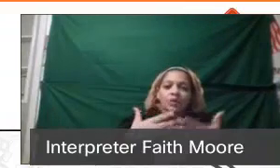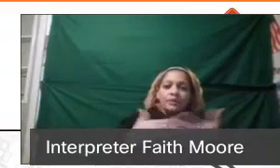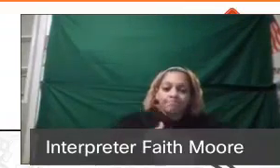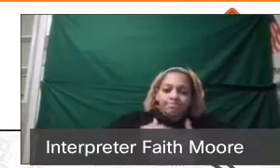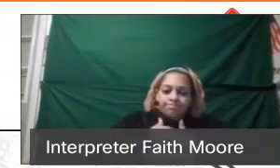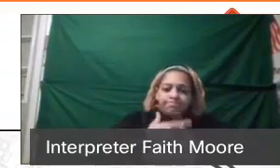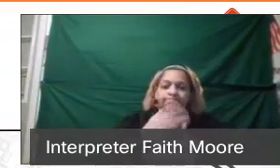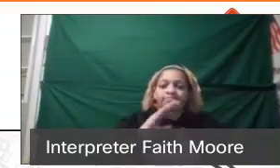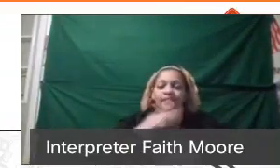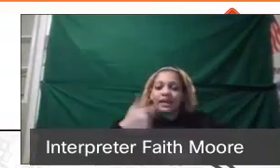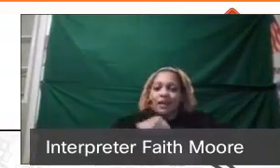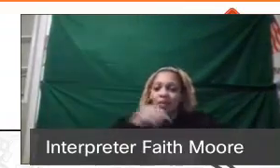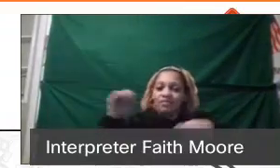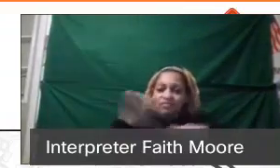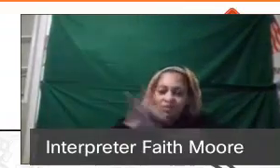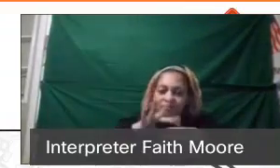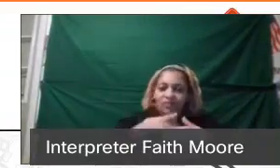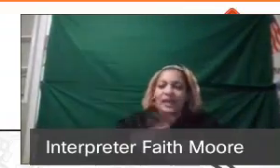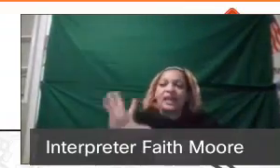The plan, so thank you.